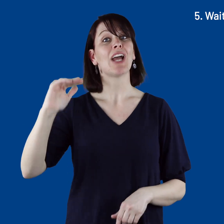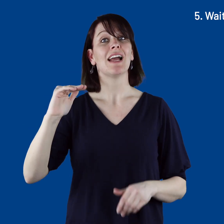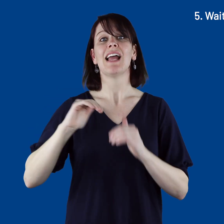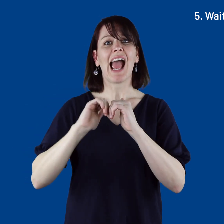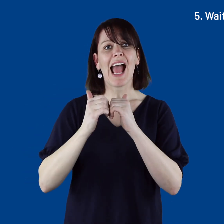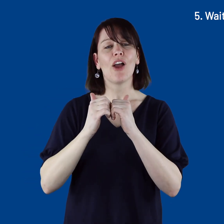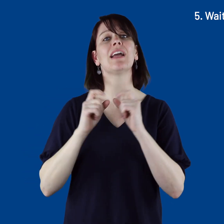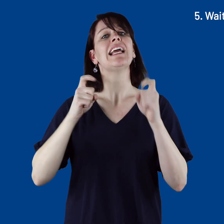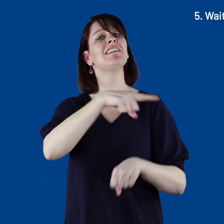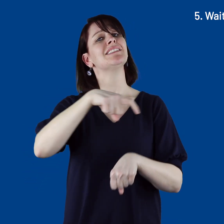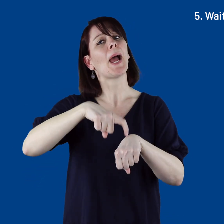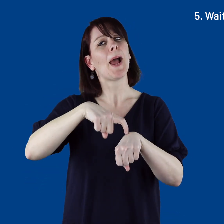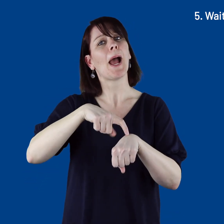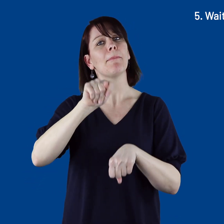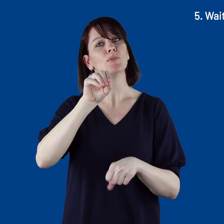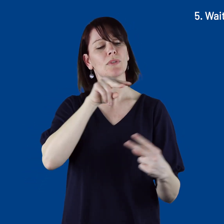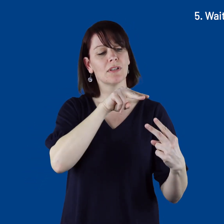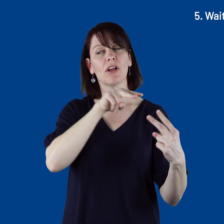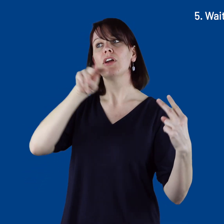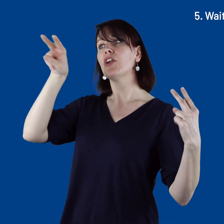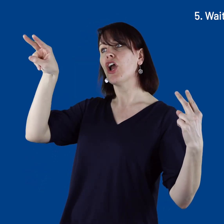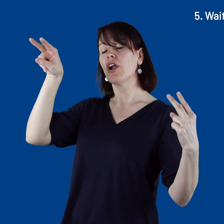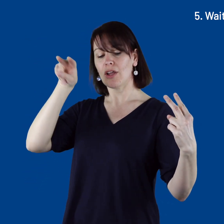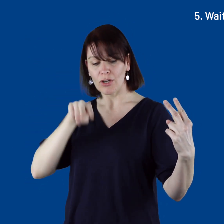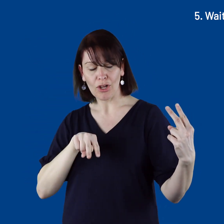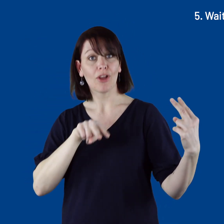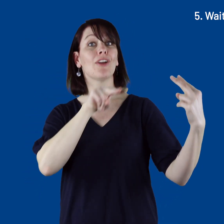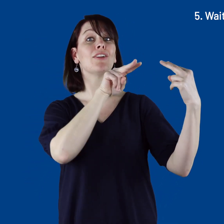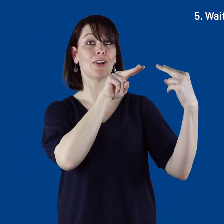You, as a parent, can become more sensitive to the visual needs of your deaf child by giving